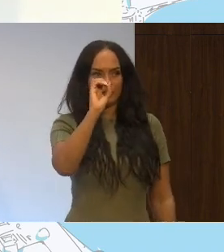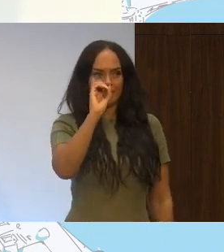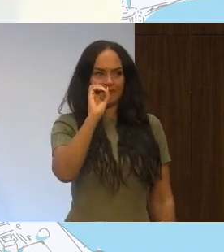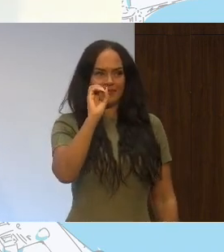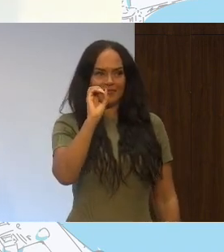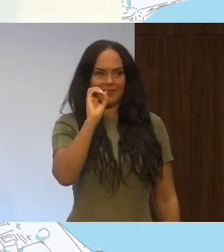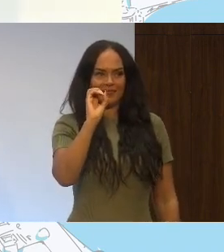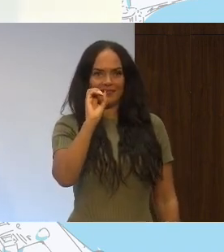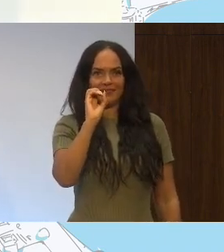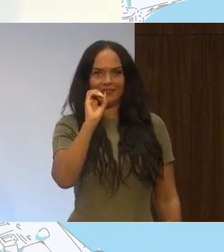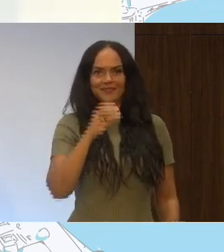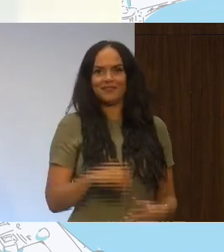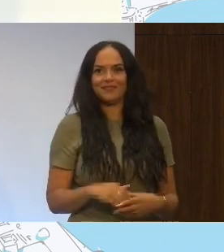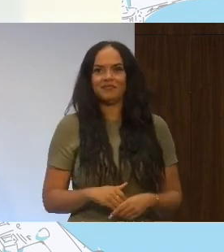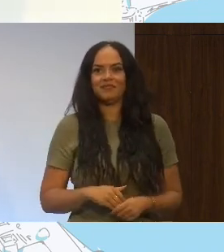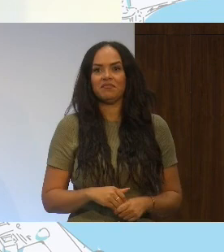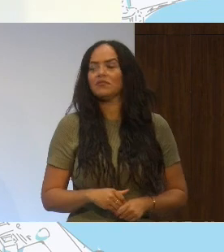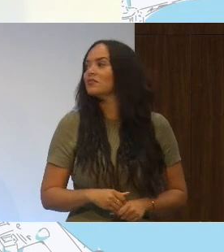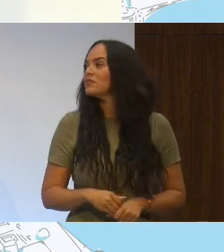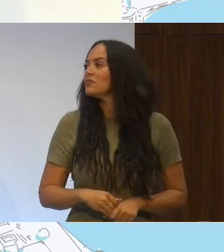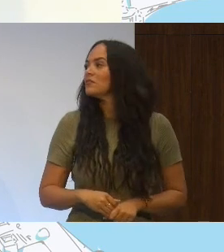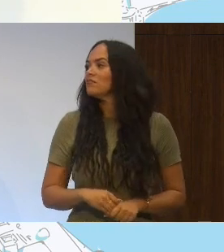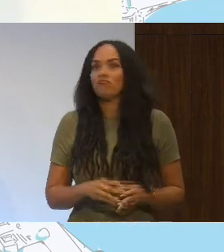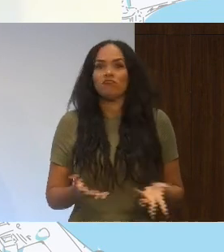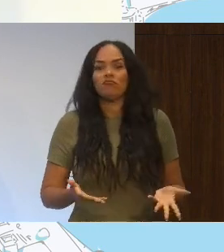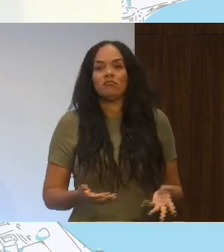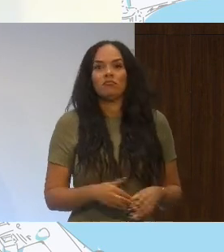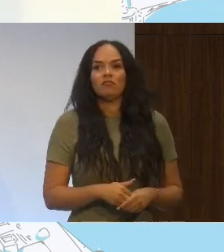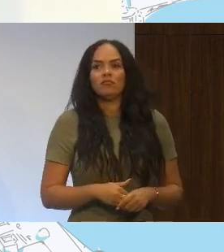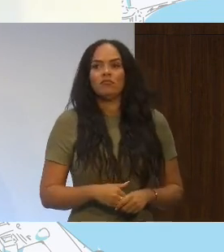OK? am not. I mean, it's the same it's just like everybody else.